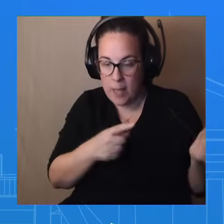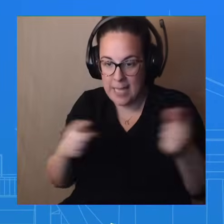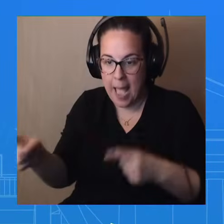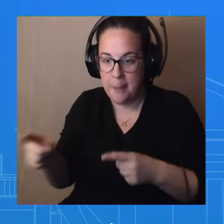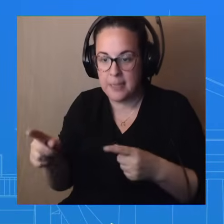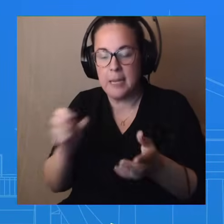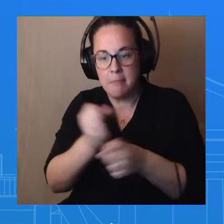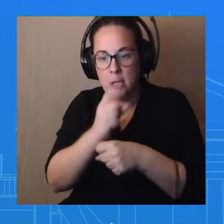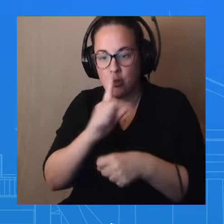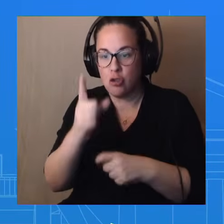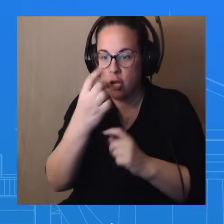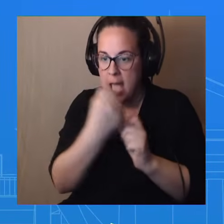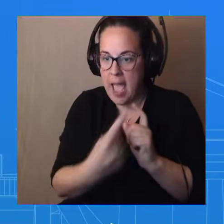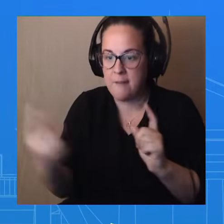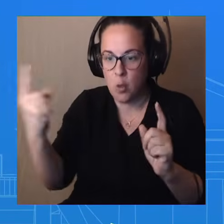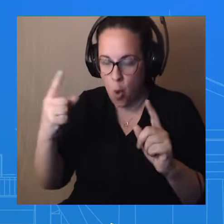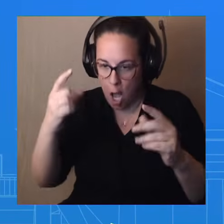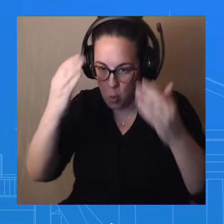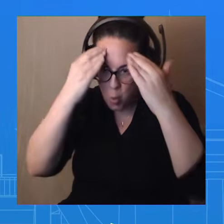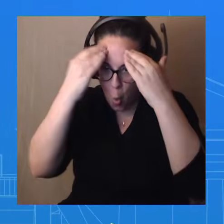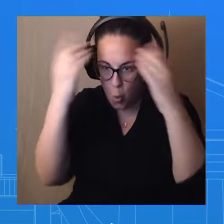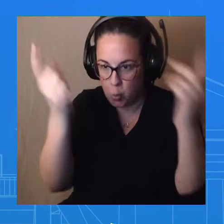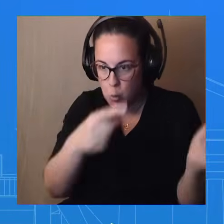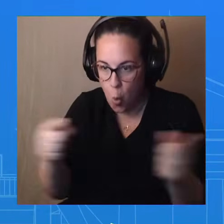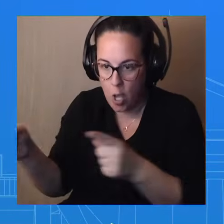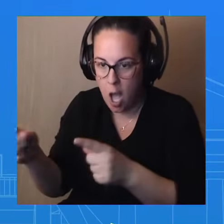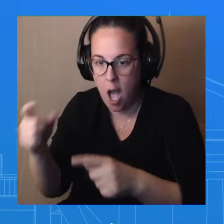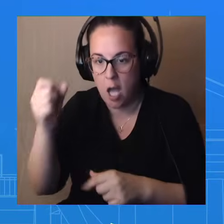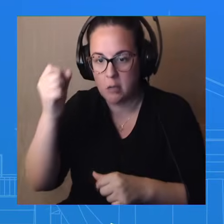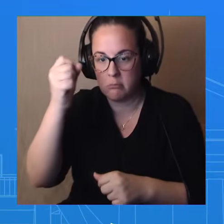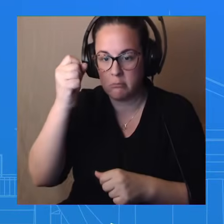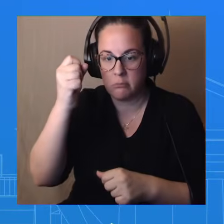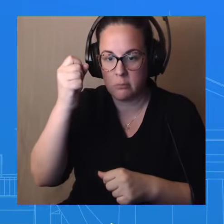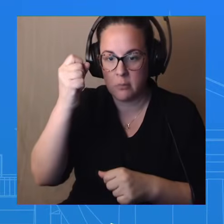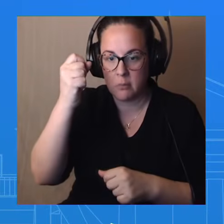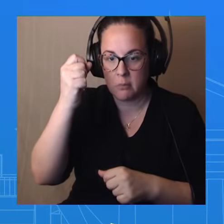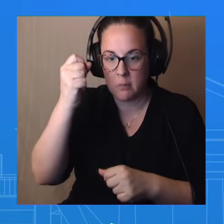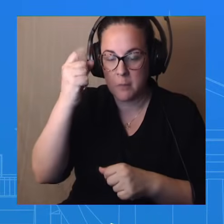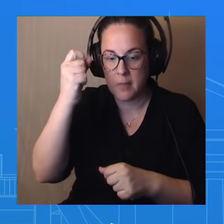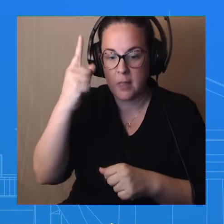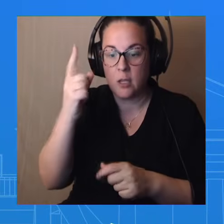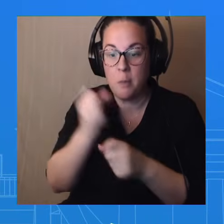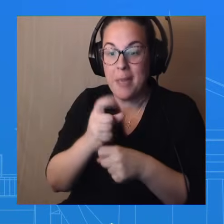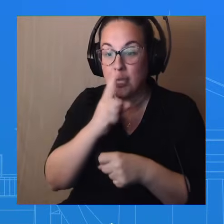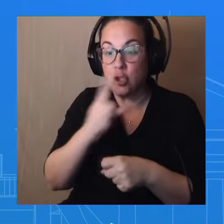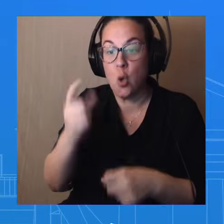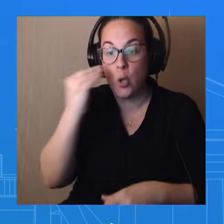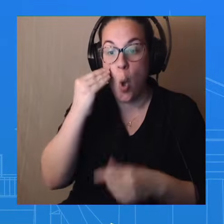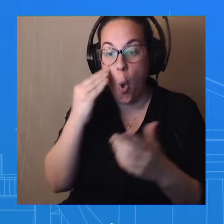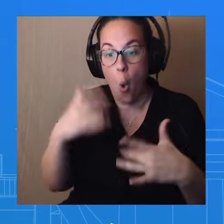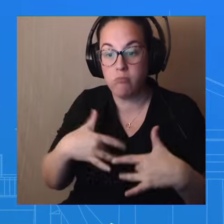And that's what happened yesterday. And, again, at the appropriate time, the President was briefed and kept informed. The Press: Was he informed while he was at JBA?